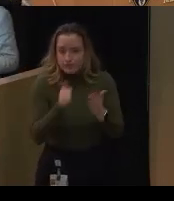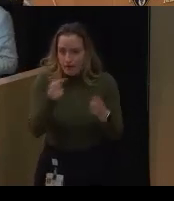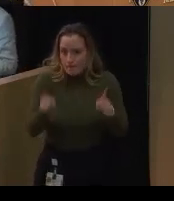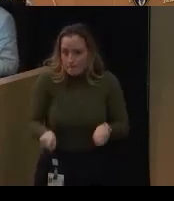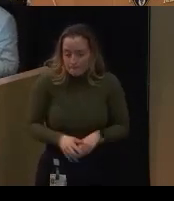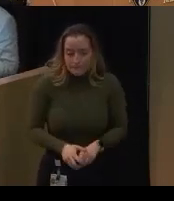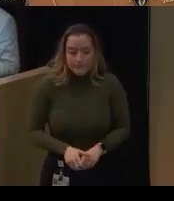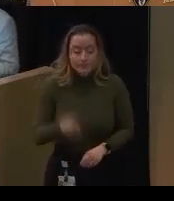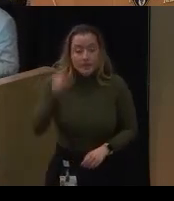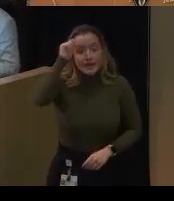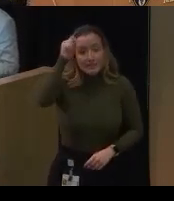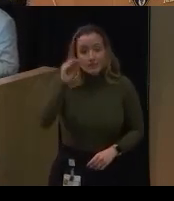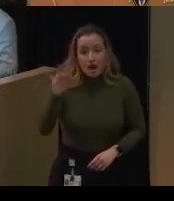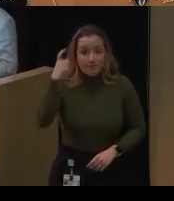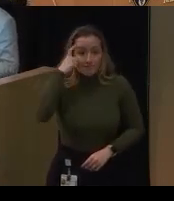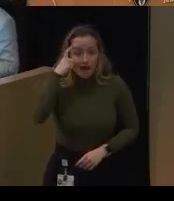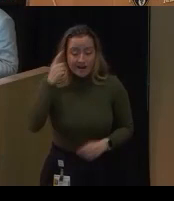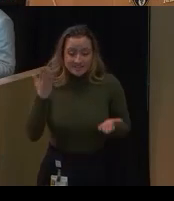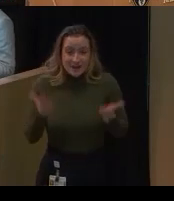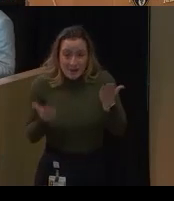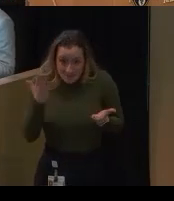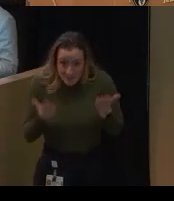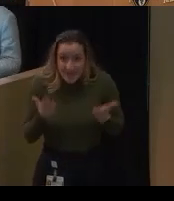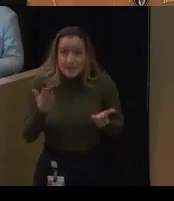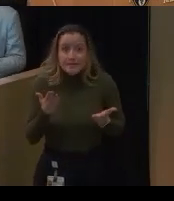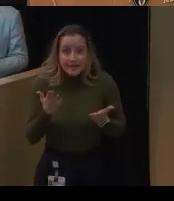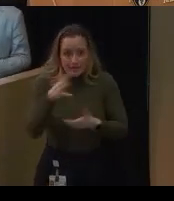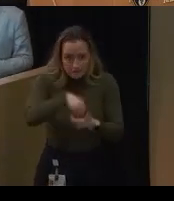that theory of Mind may be contributing to social disconnection in schizophrenia